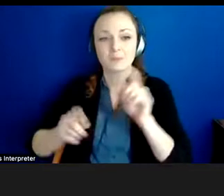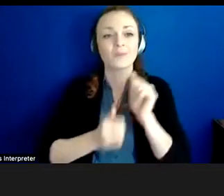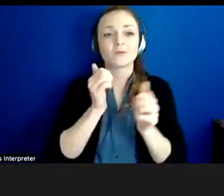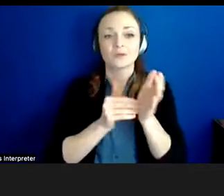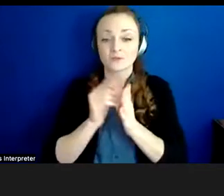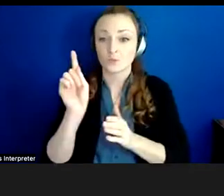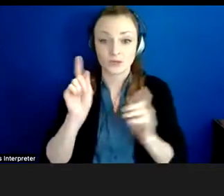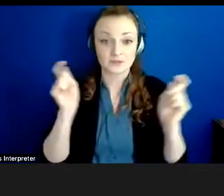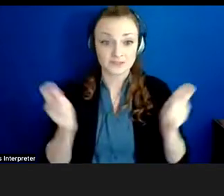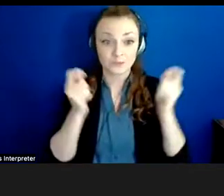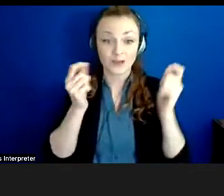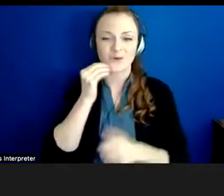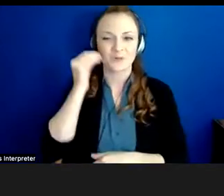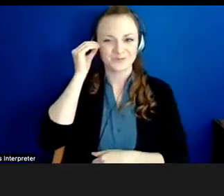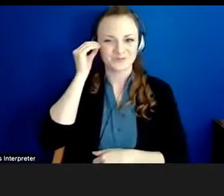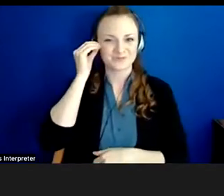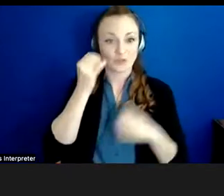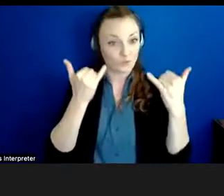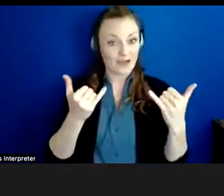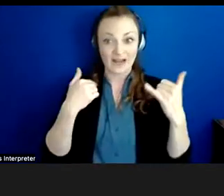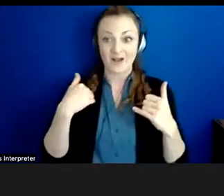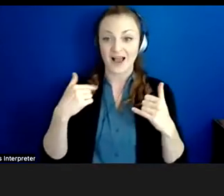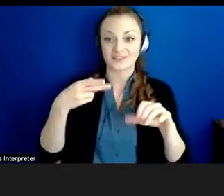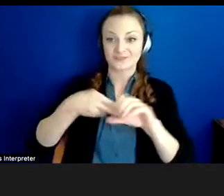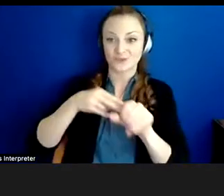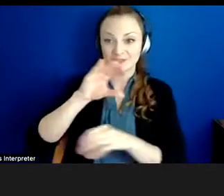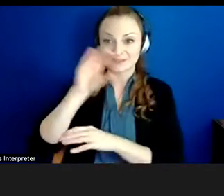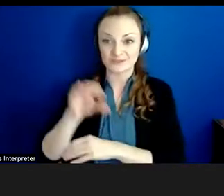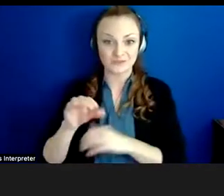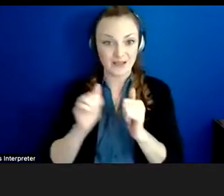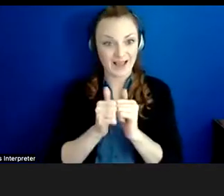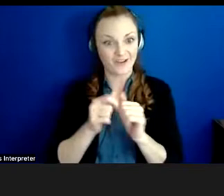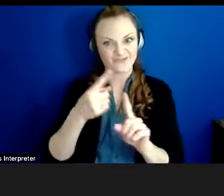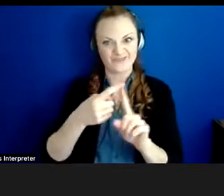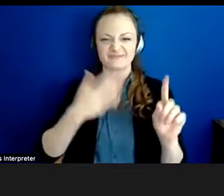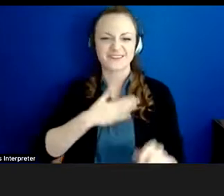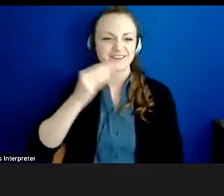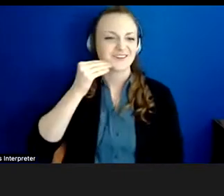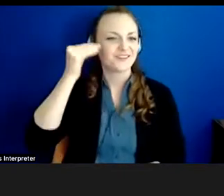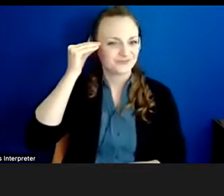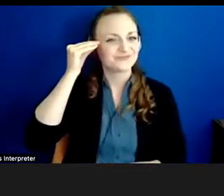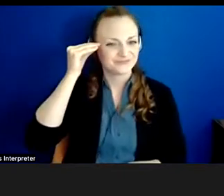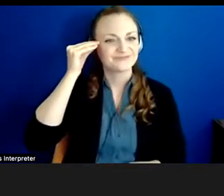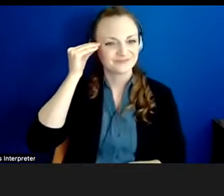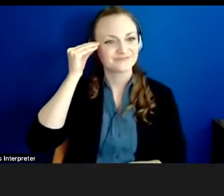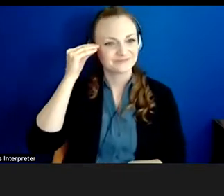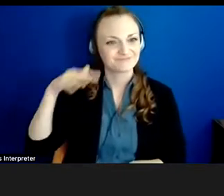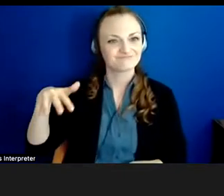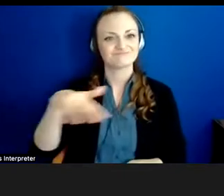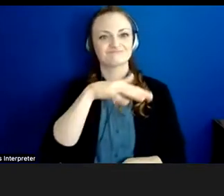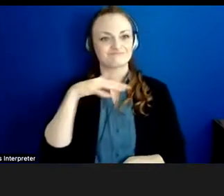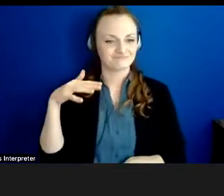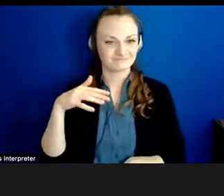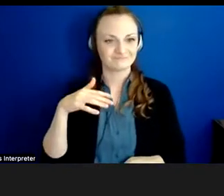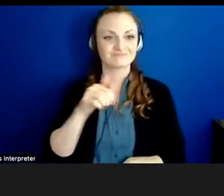am zooming in to you right now from my home, and this is where I and my family will be